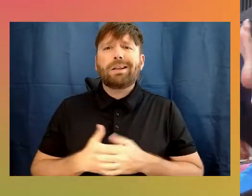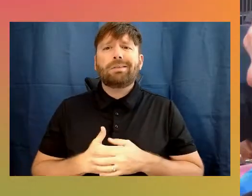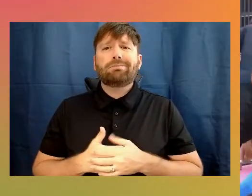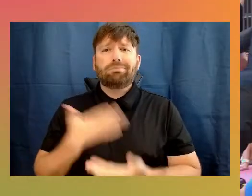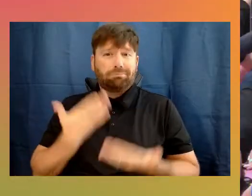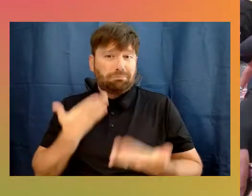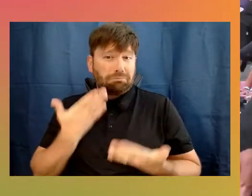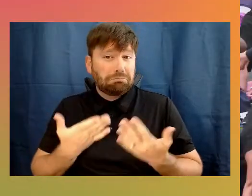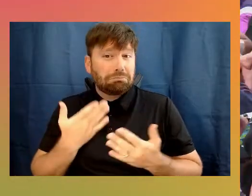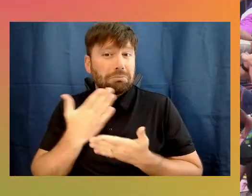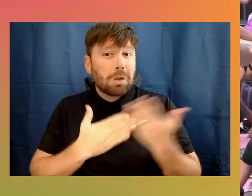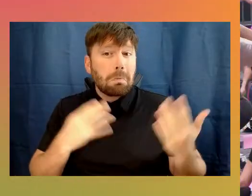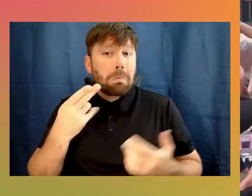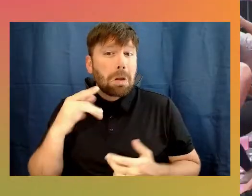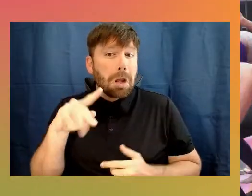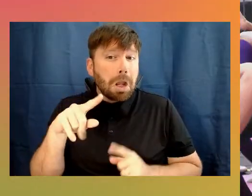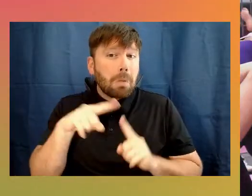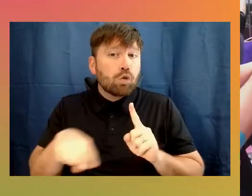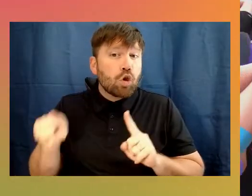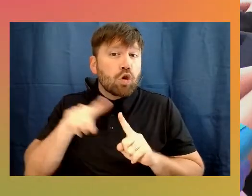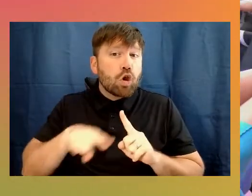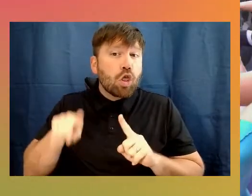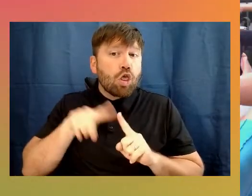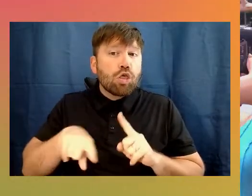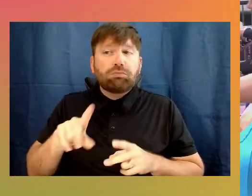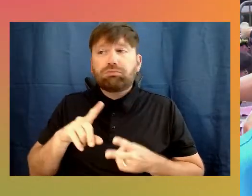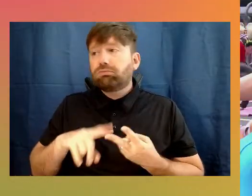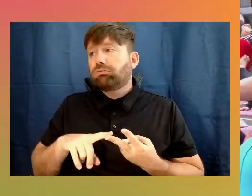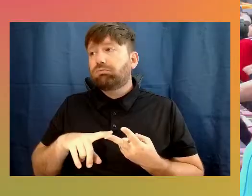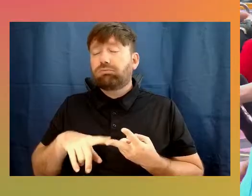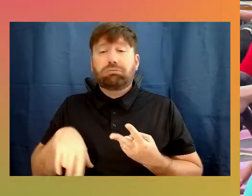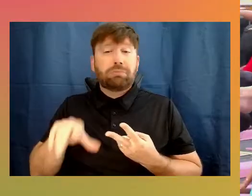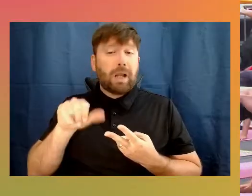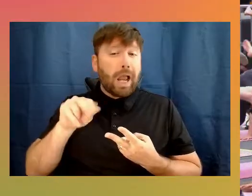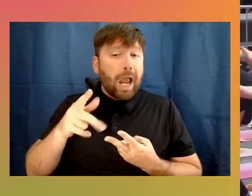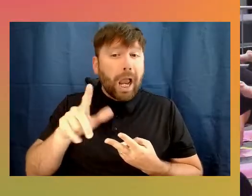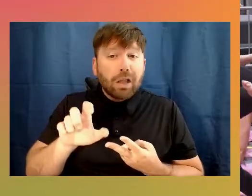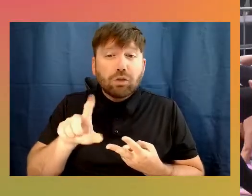OPEN THE HIP.